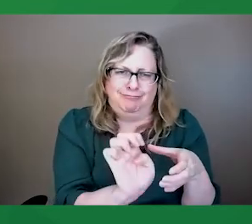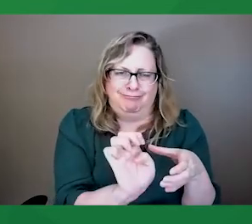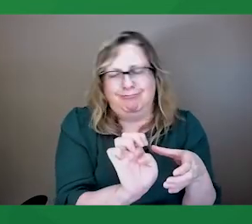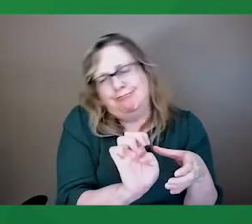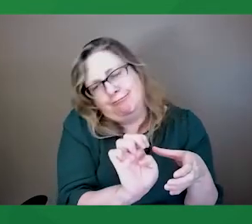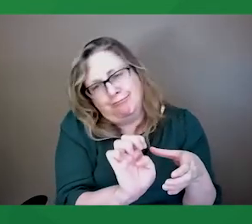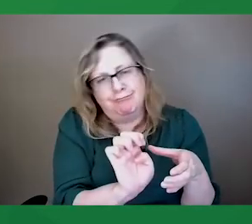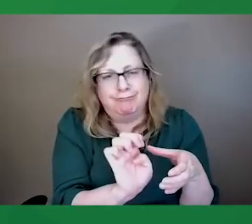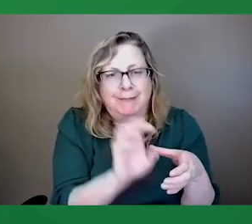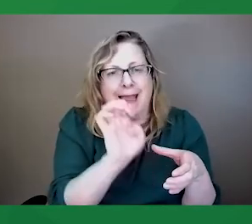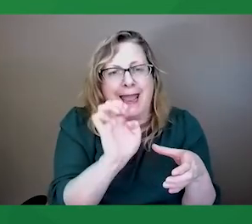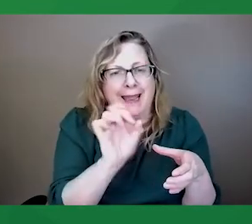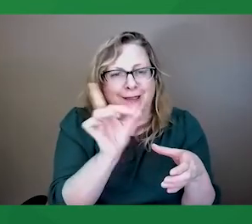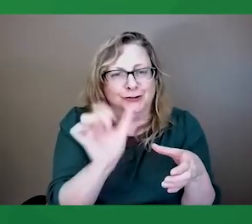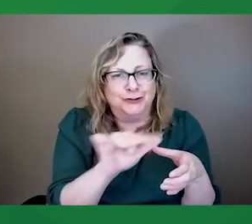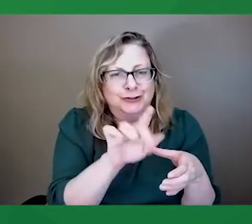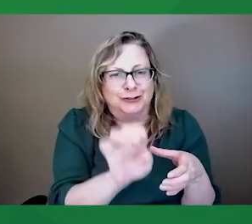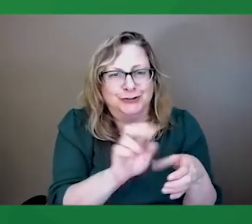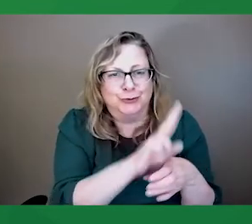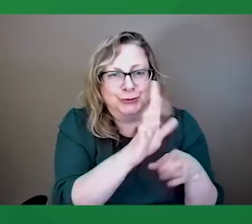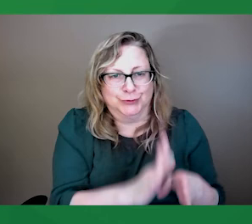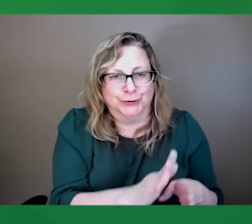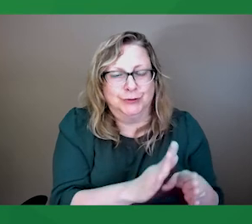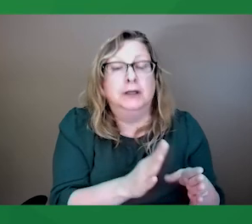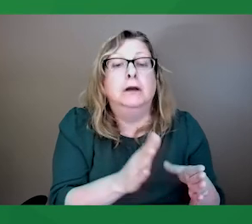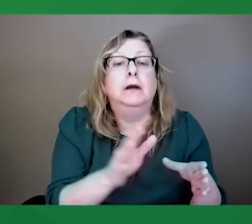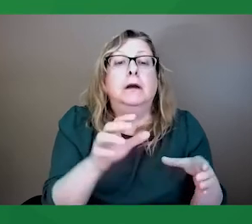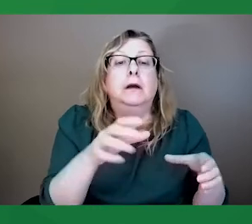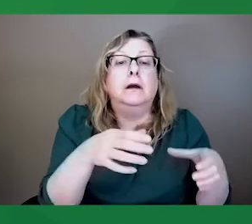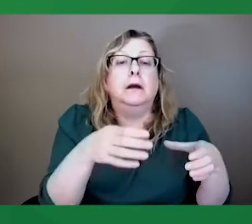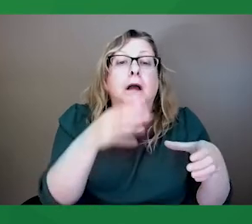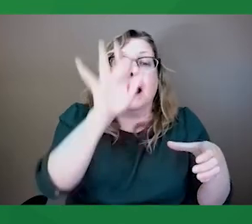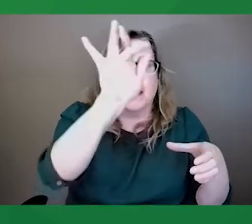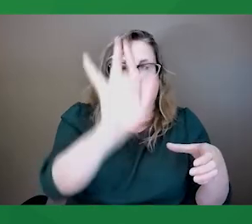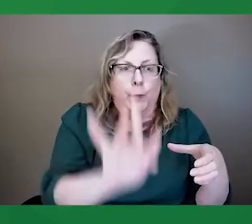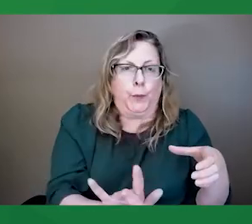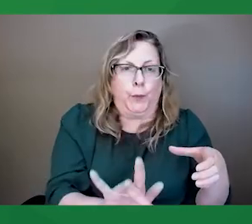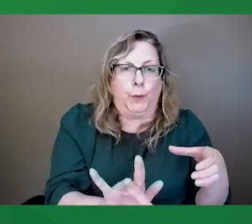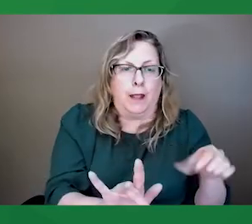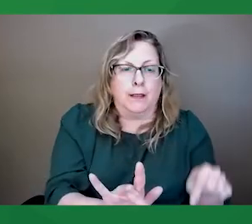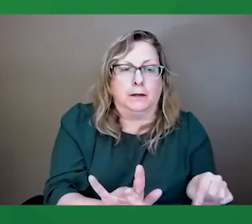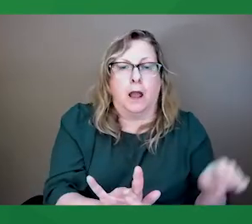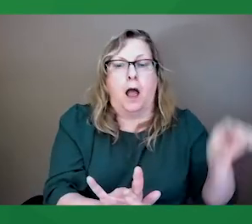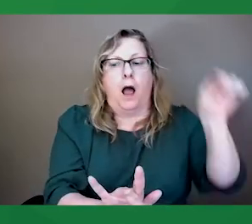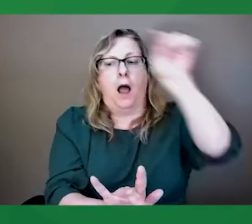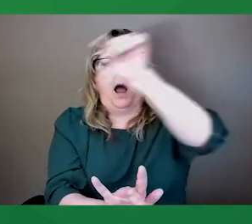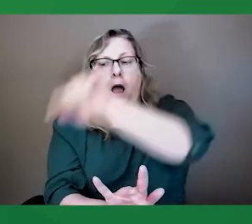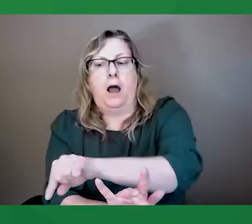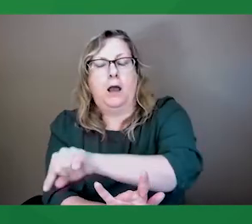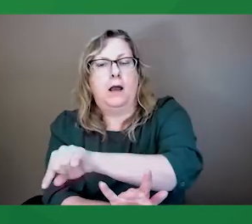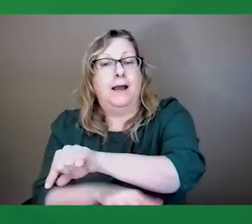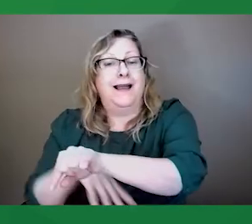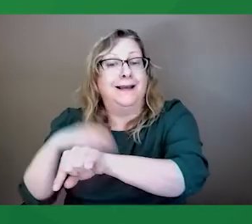And then can you apply inclusive design to go to adjacent markets? I'm going towards the right